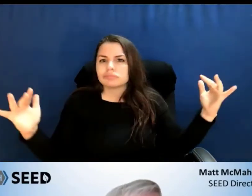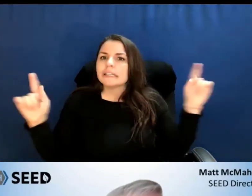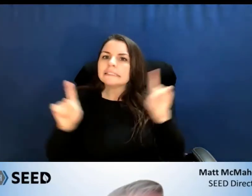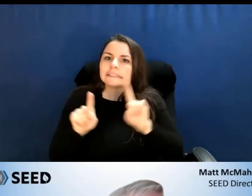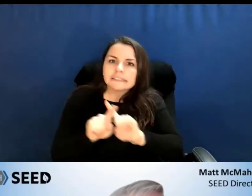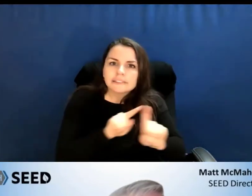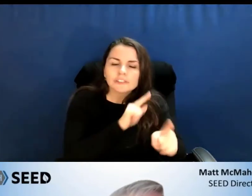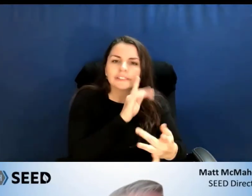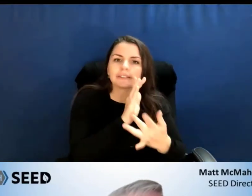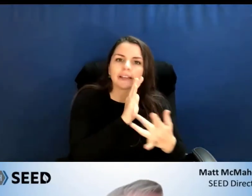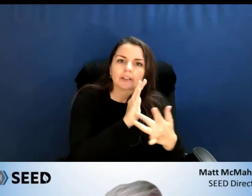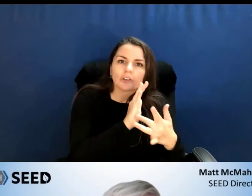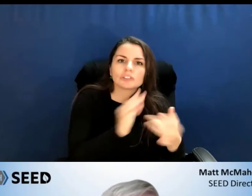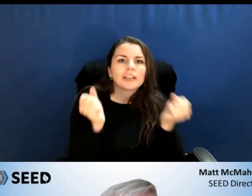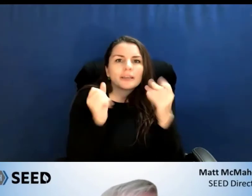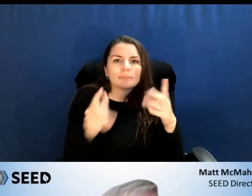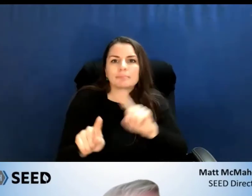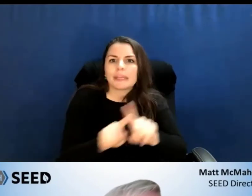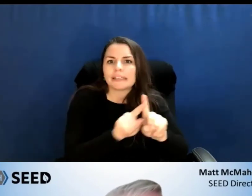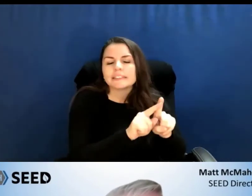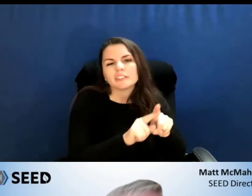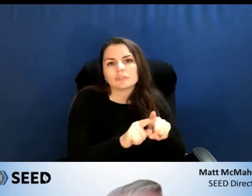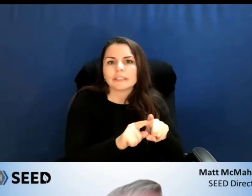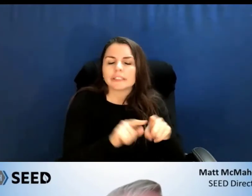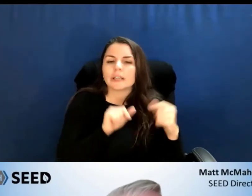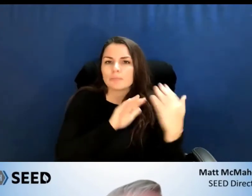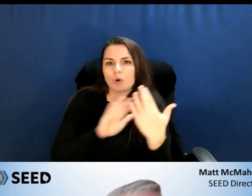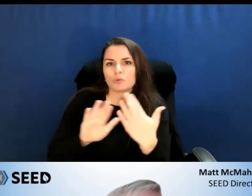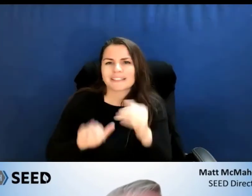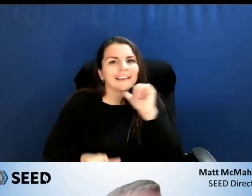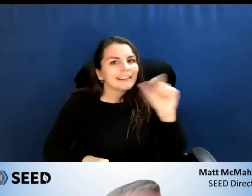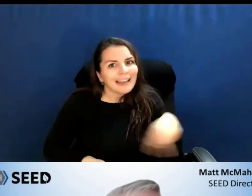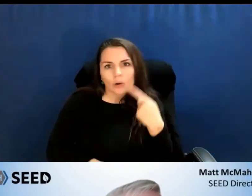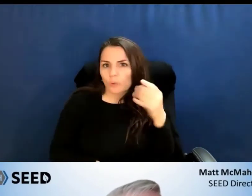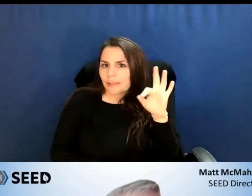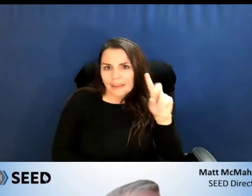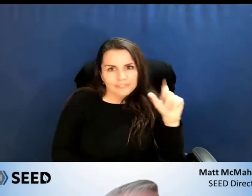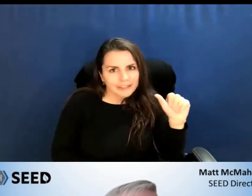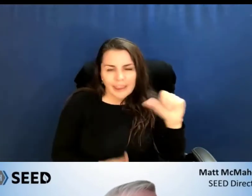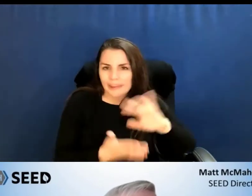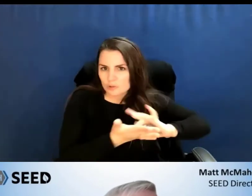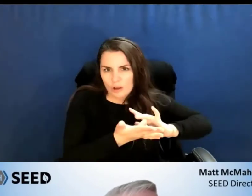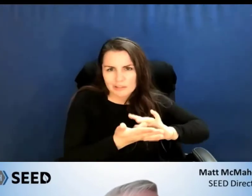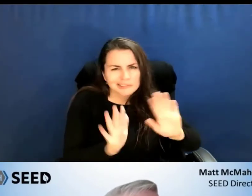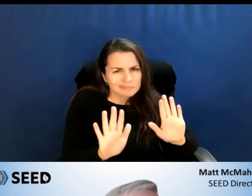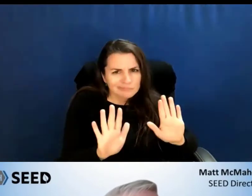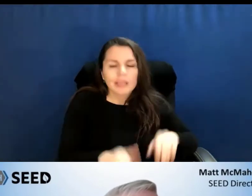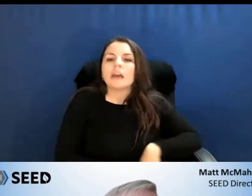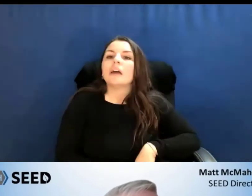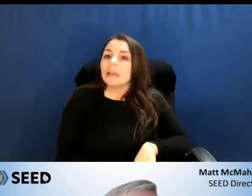in multiple different modalities, so things like developing new drugs, new biologics,